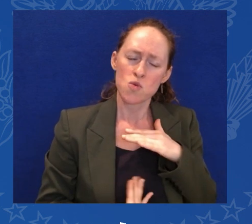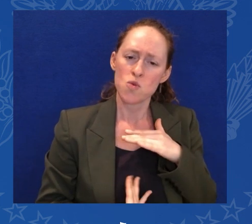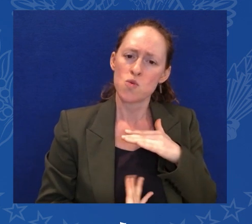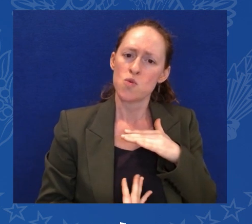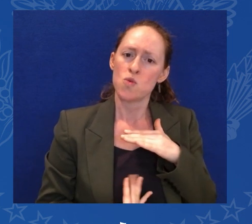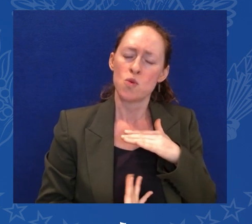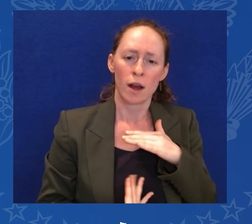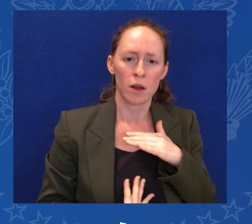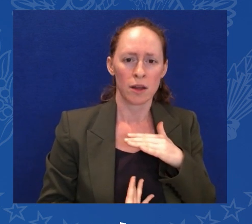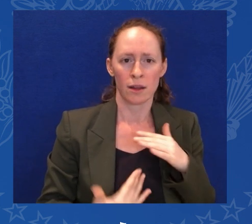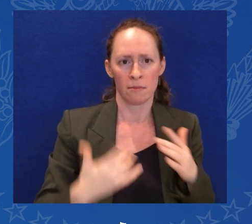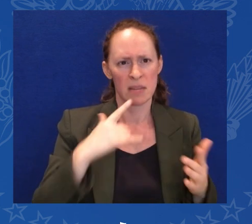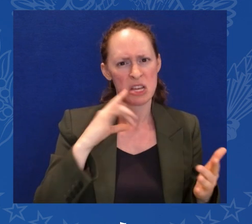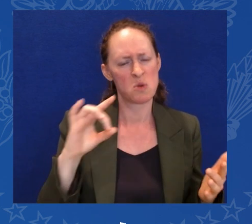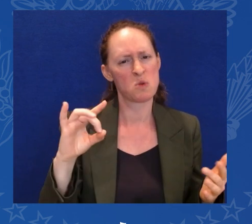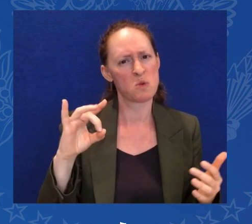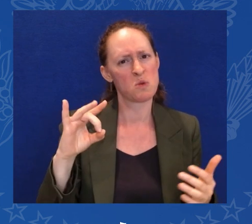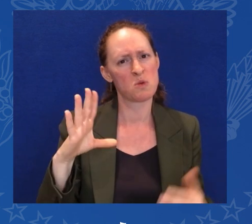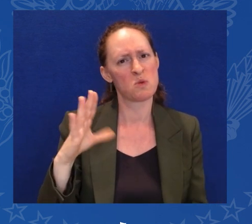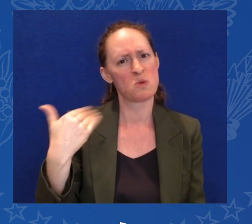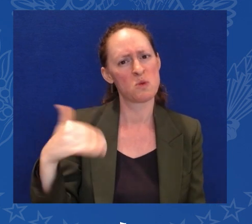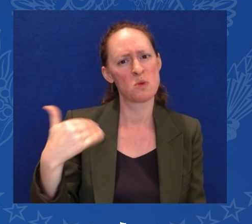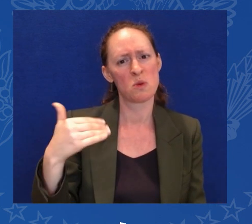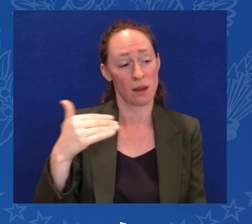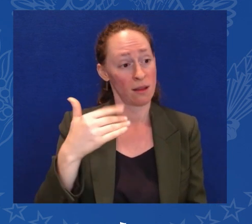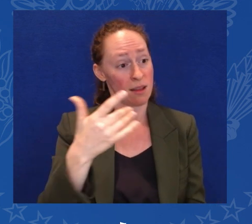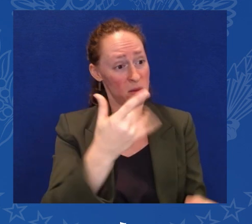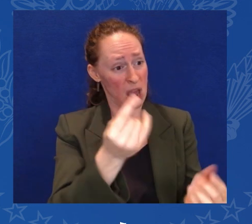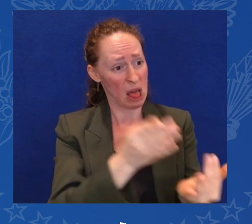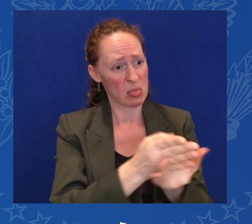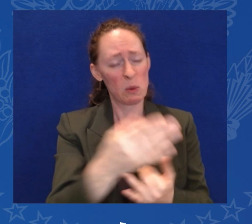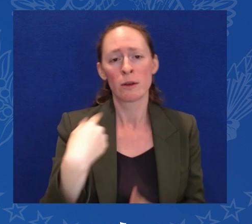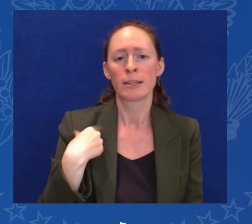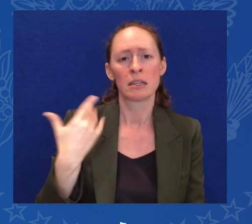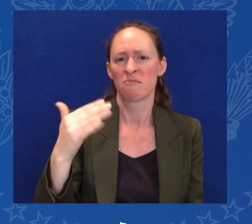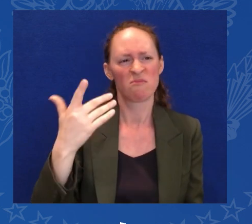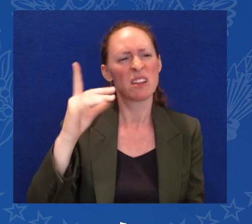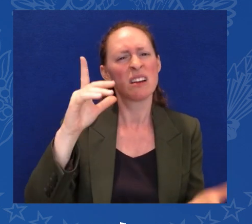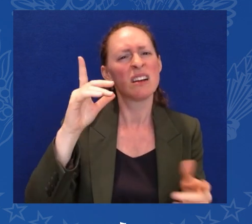I was 12 years old, and I just --